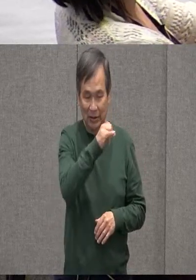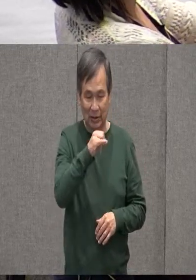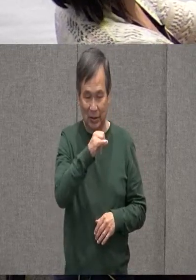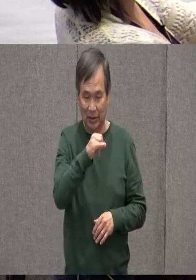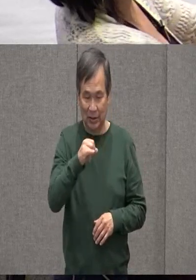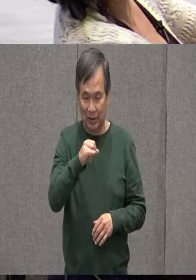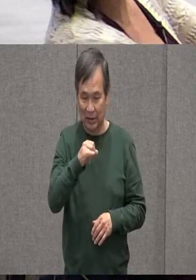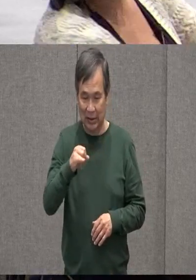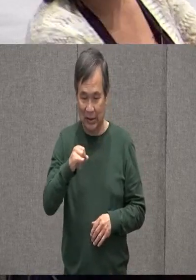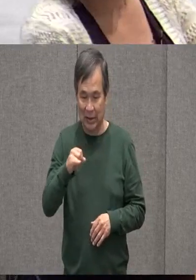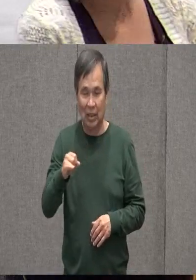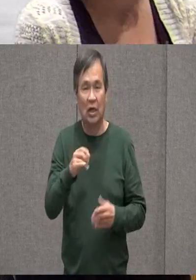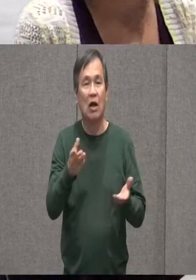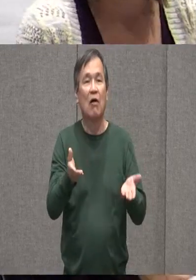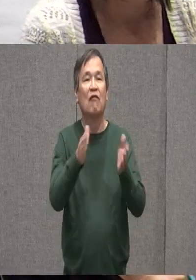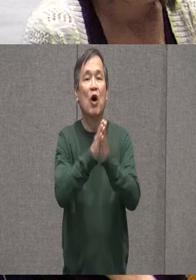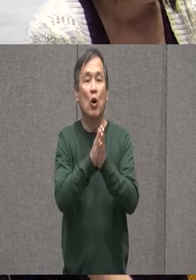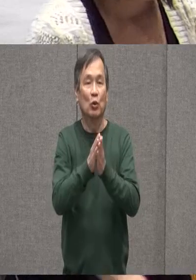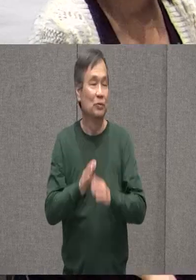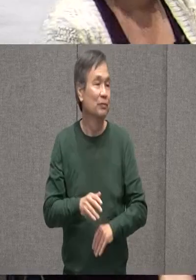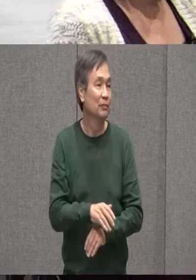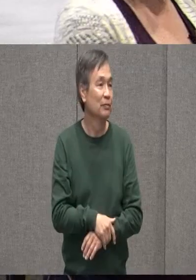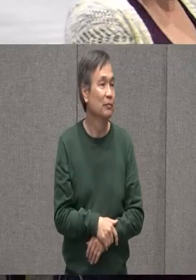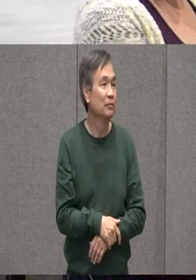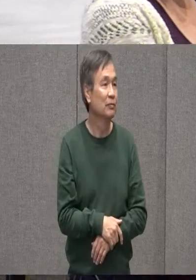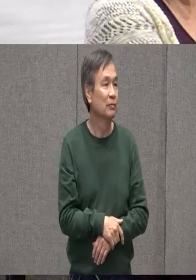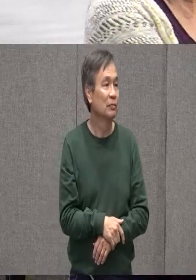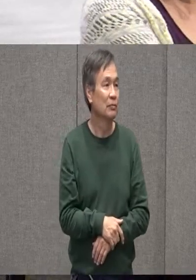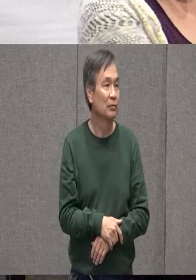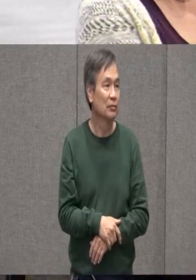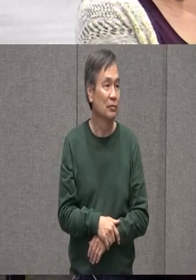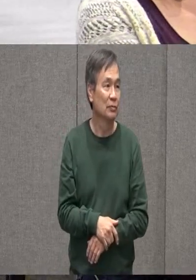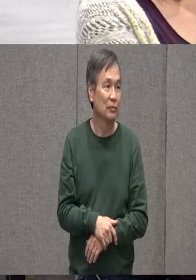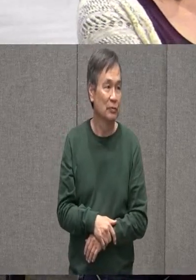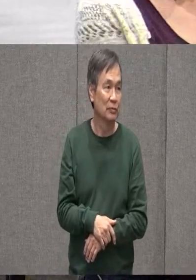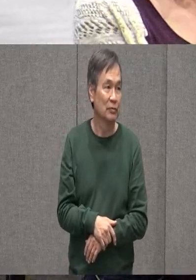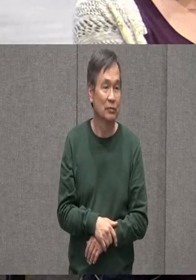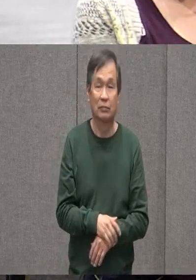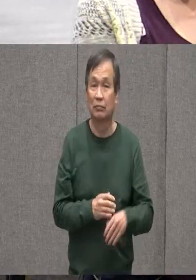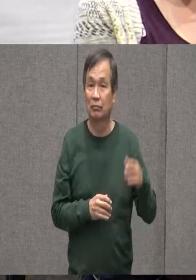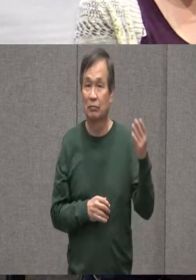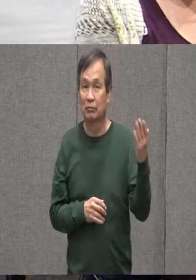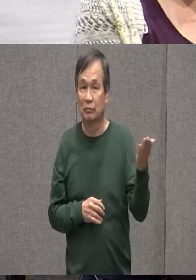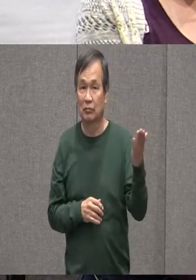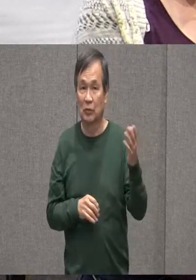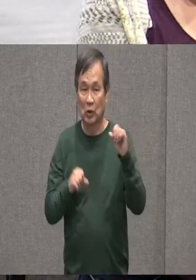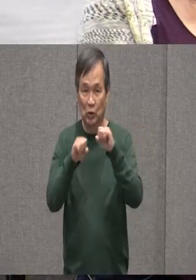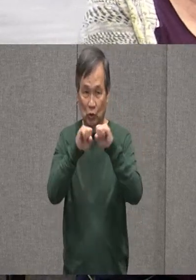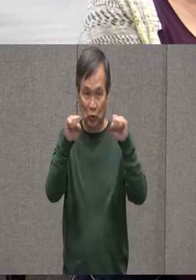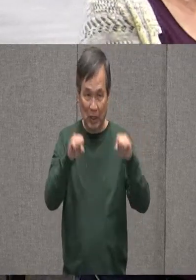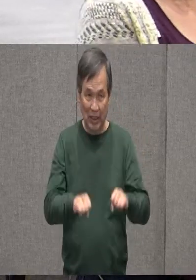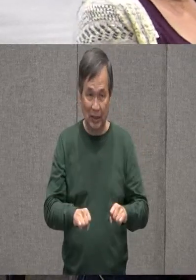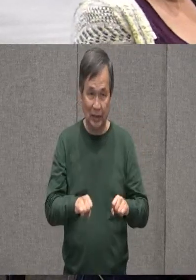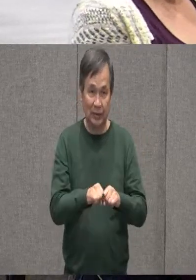so it's easier to understand. And now I have a square. That's a cool trick.